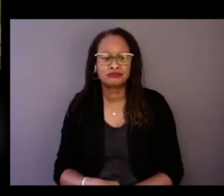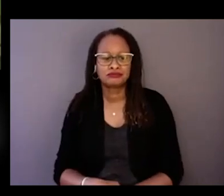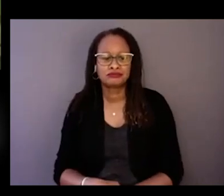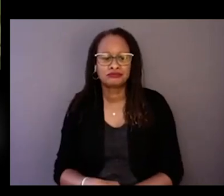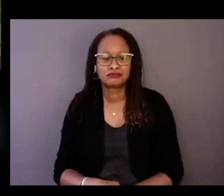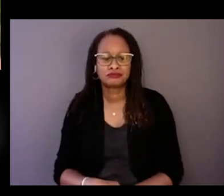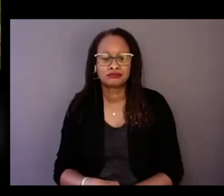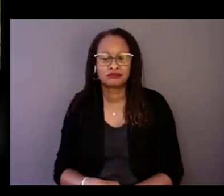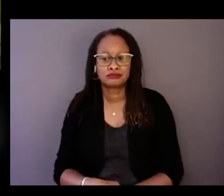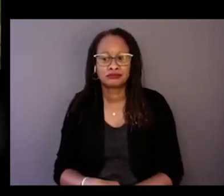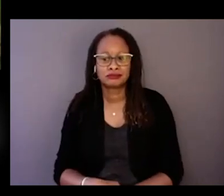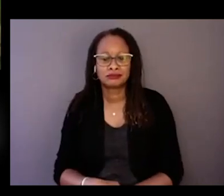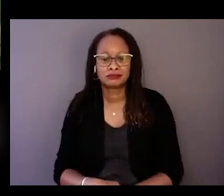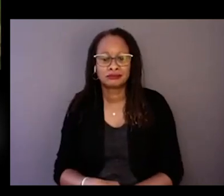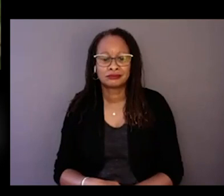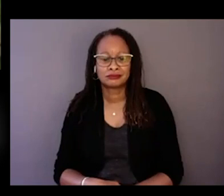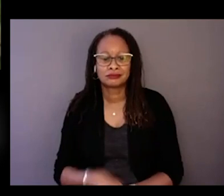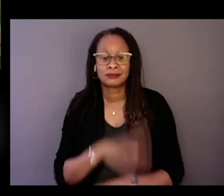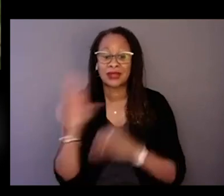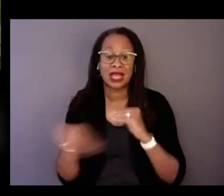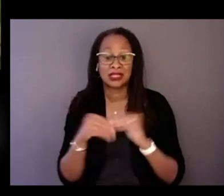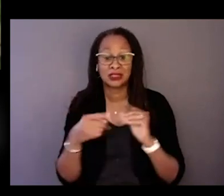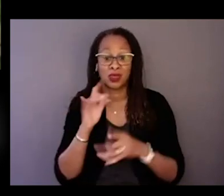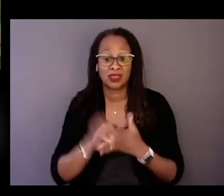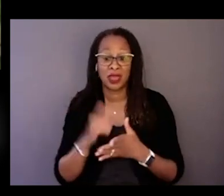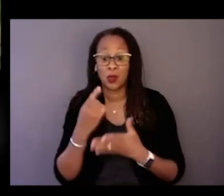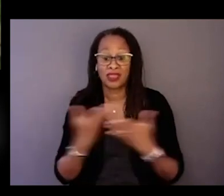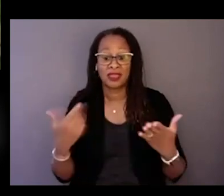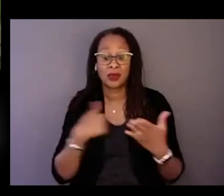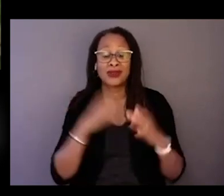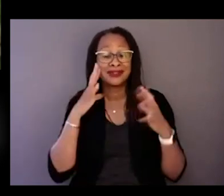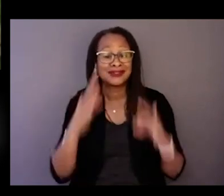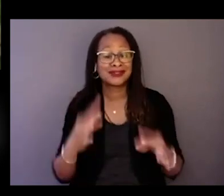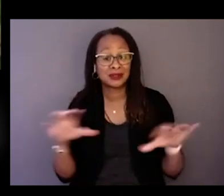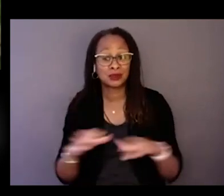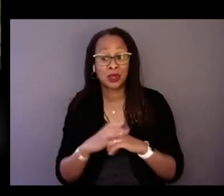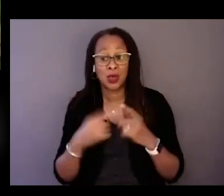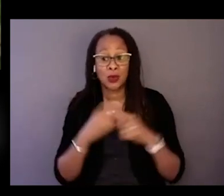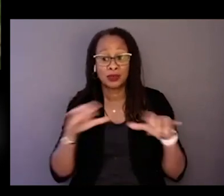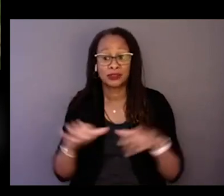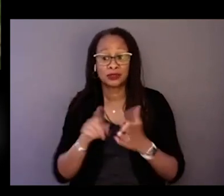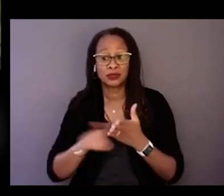I mean, adding on to that I think so one thing we decided to do when we were doing our research, we realized so many of the people